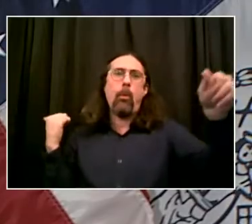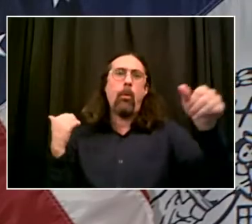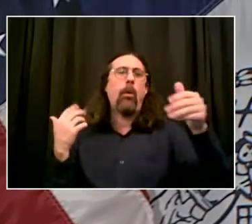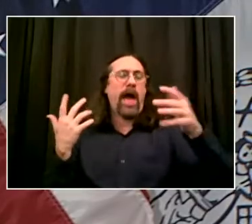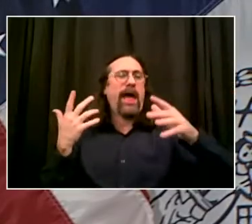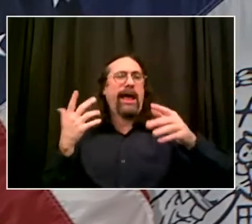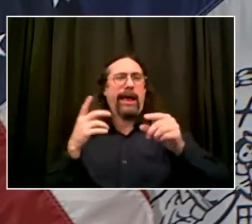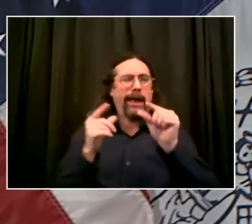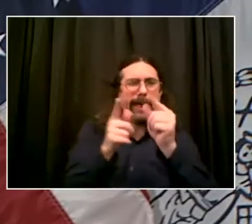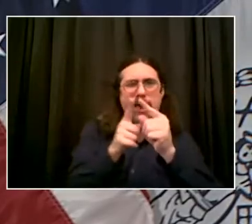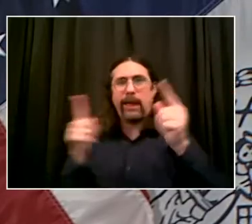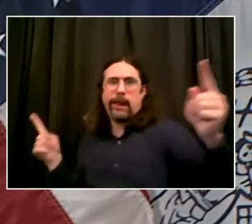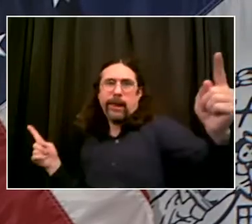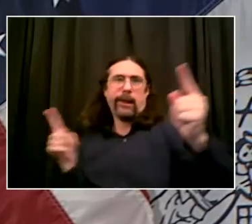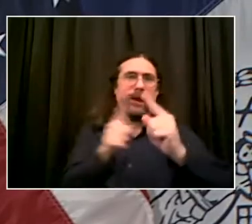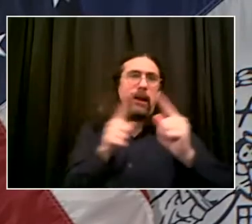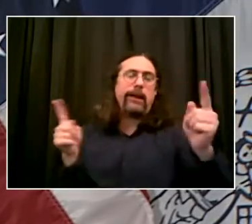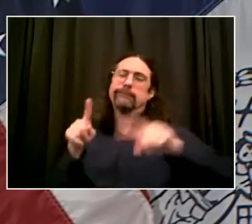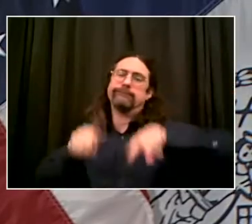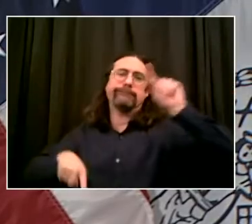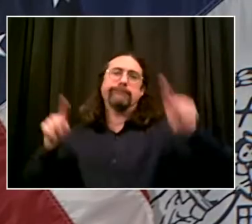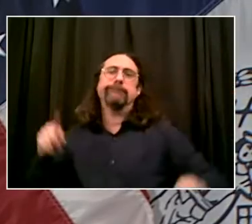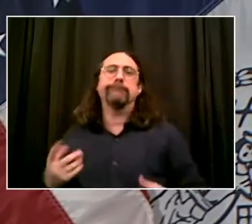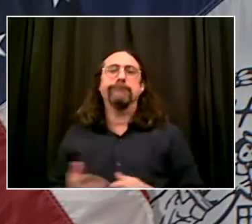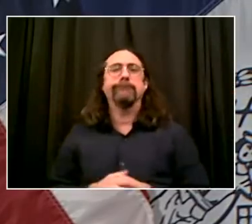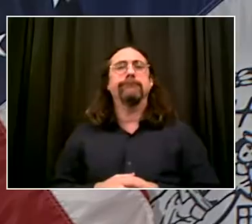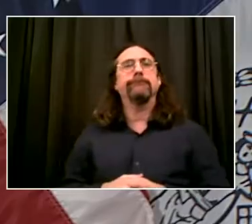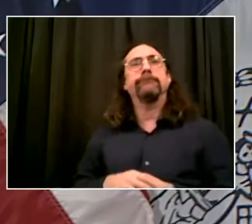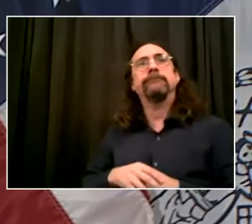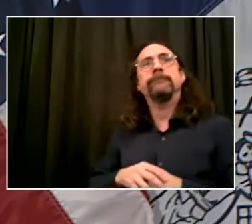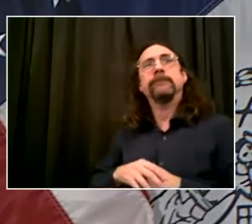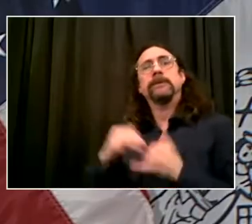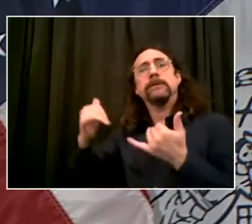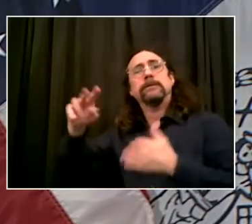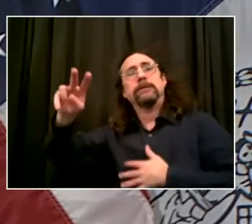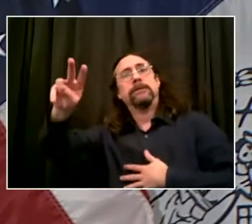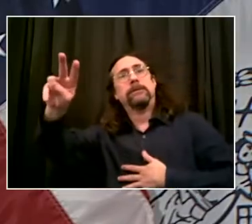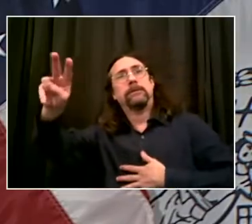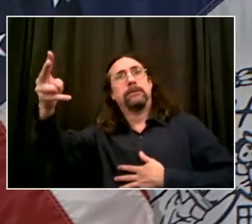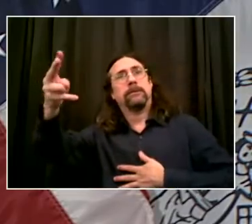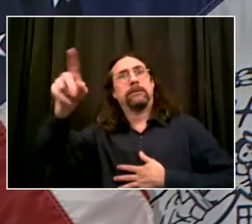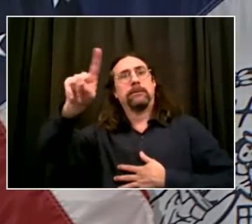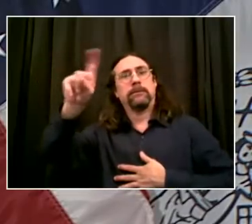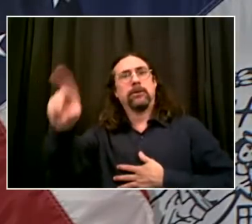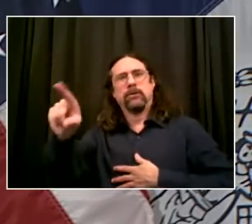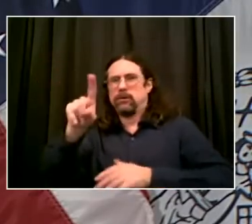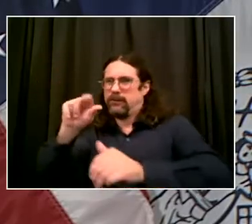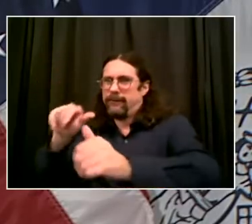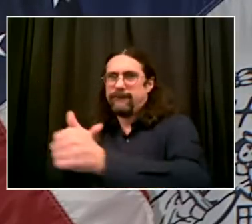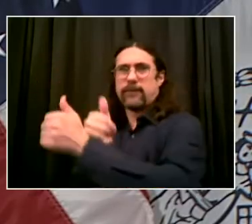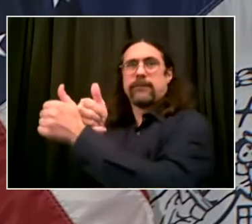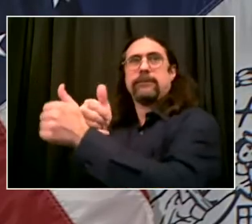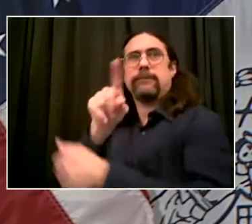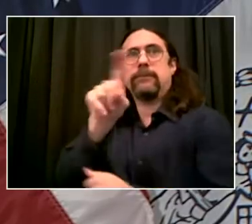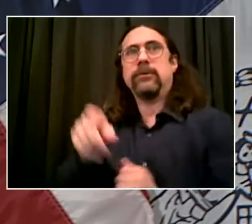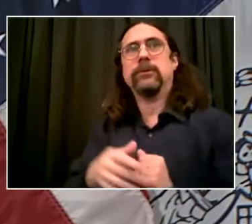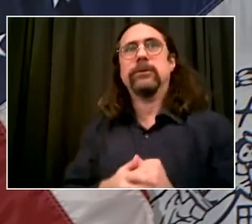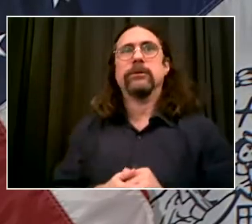THINK I HEARD THE CHANCELLORS SAY THE REMEDY